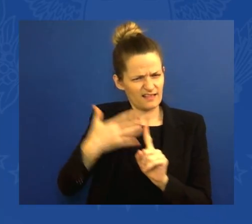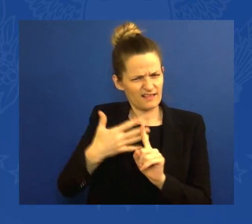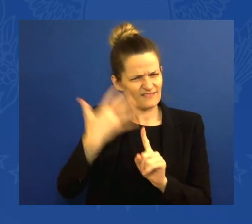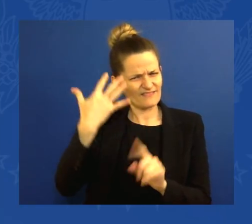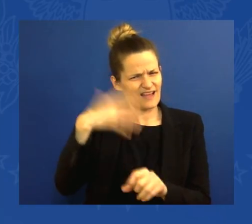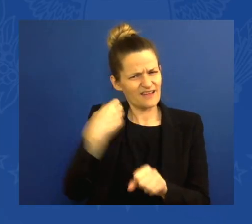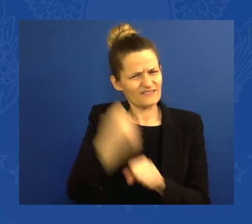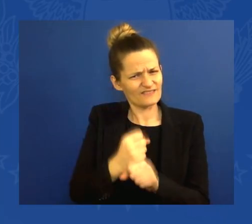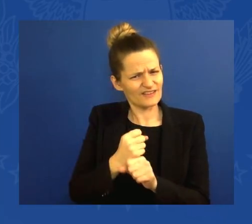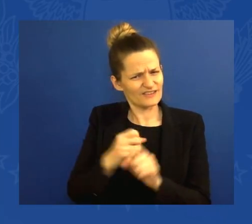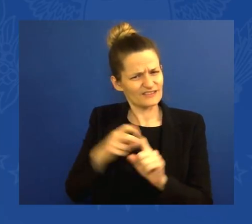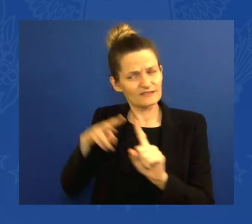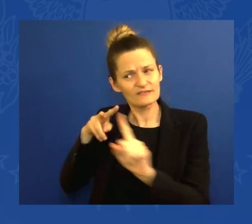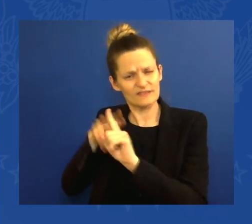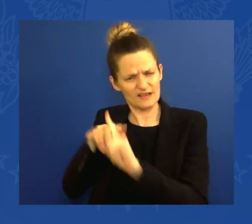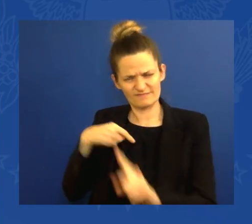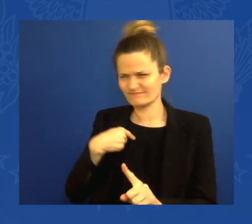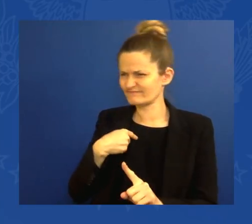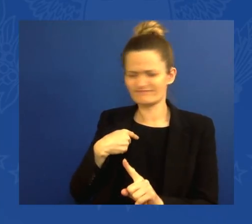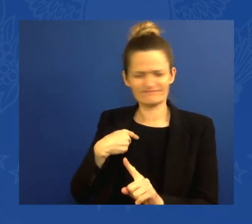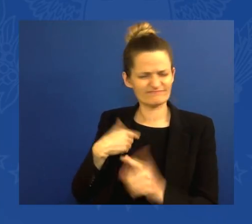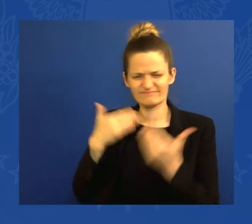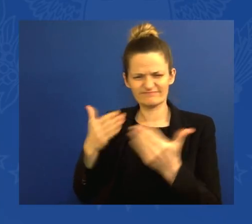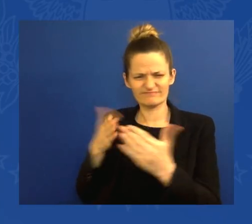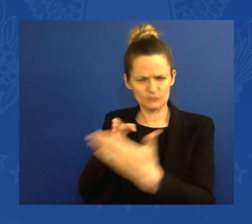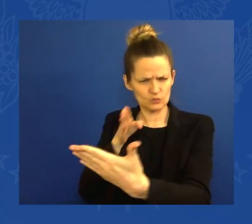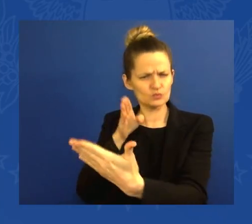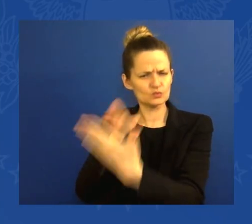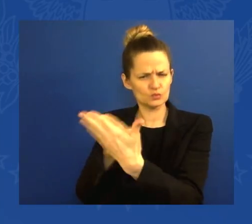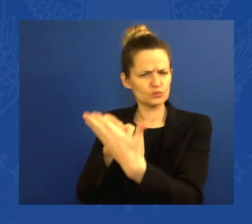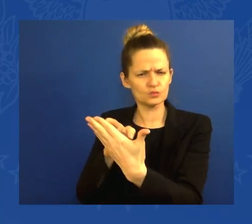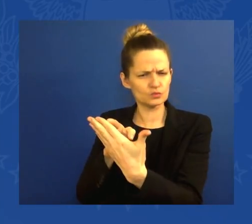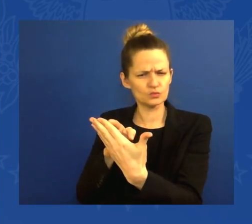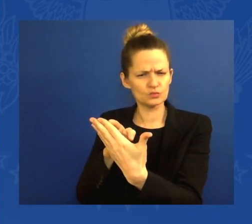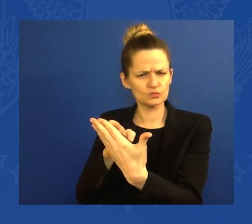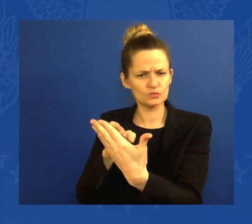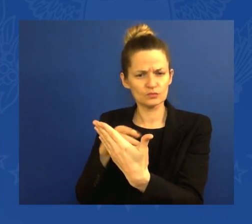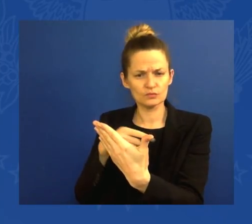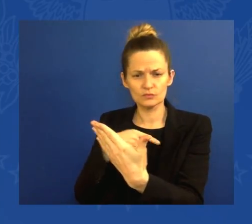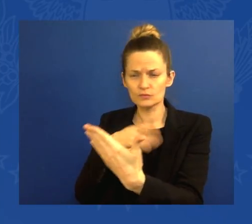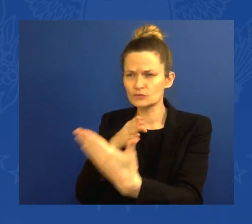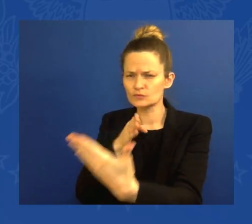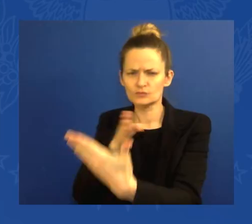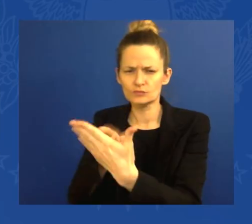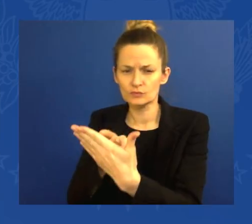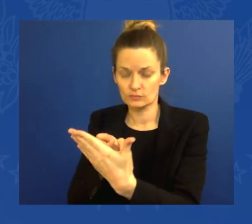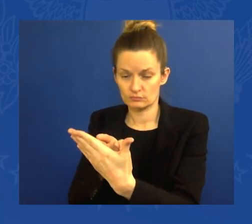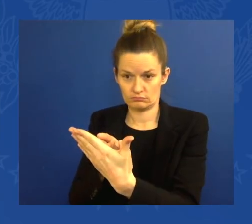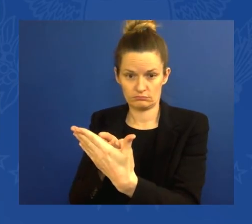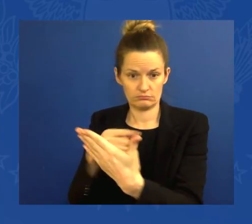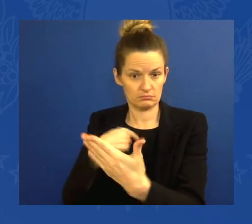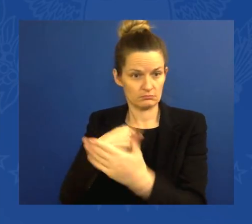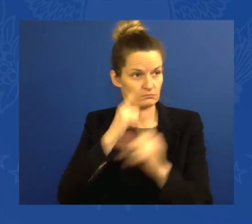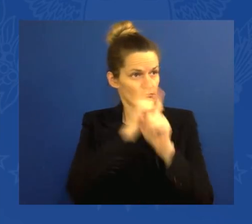that this day of real change could actually come. Back then, a dear friend of mine said to me, you know,